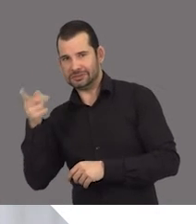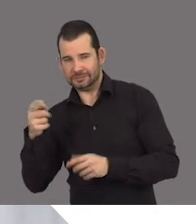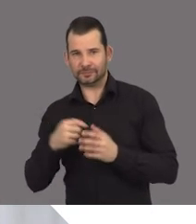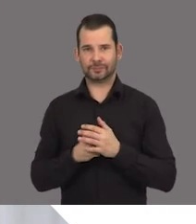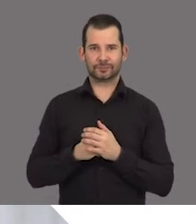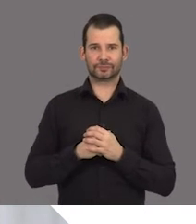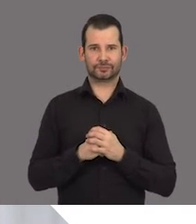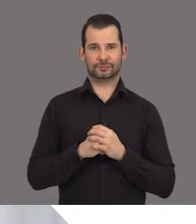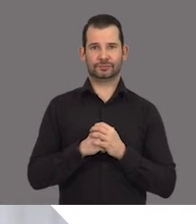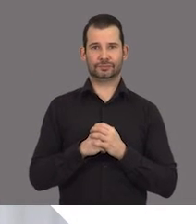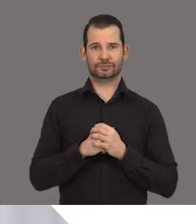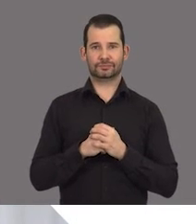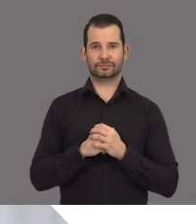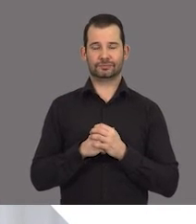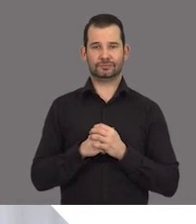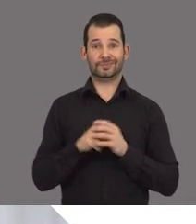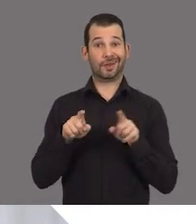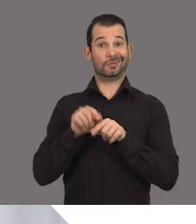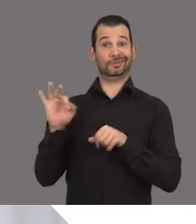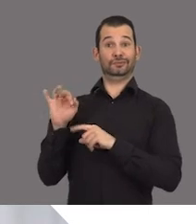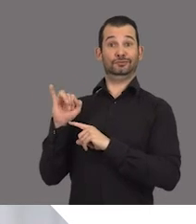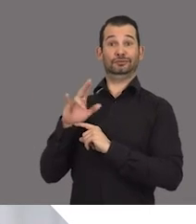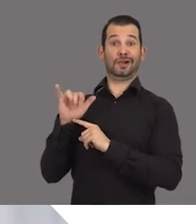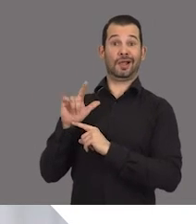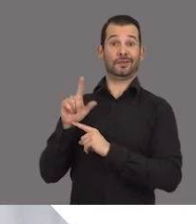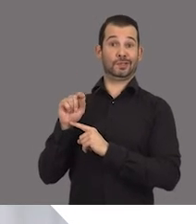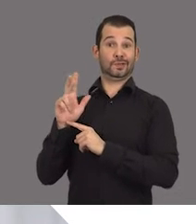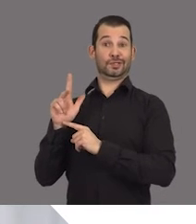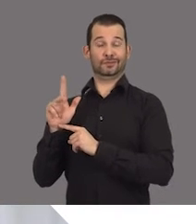to people who were entitled to the benefit in the previous year.